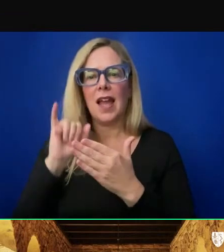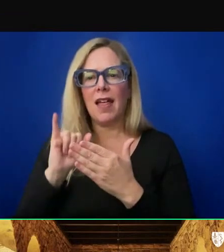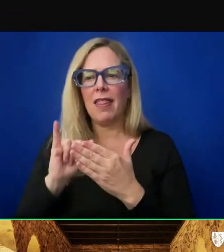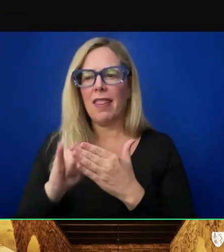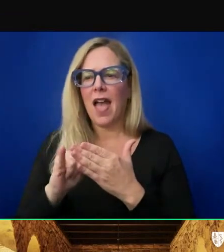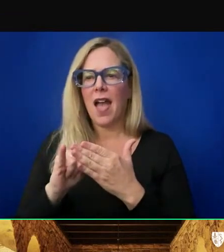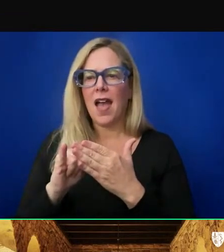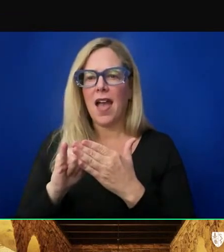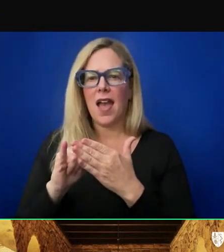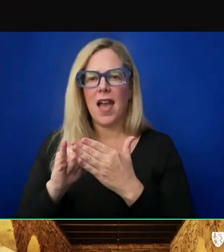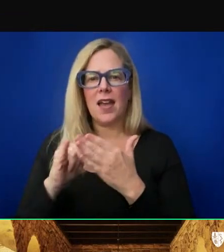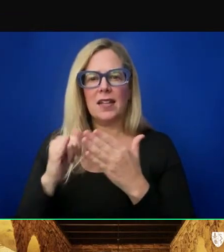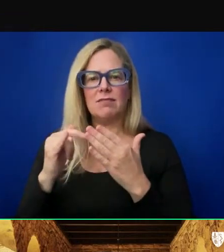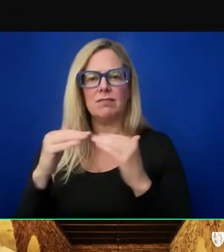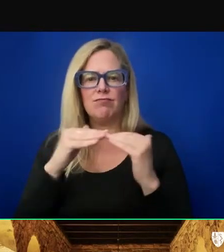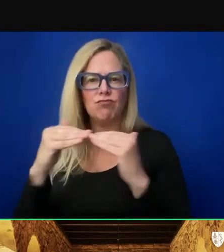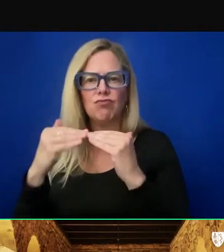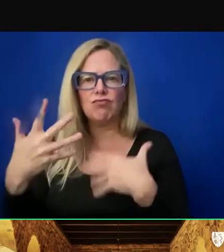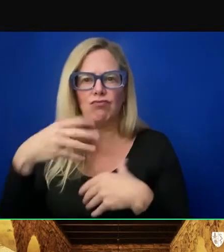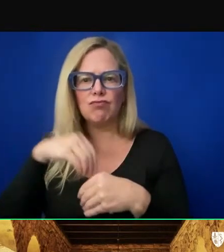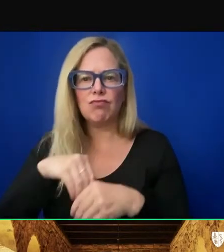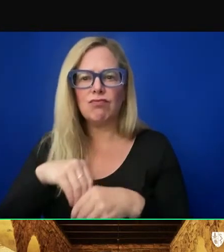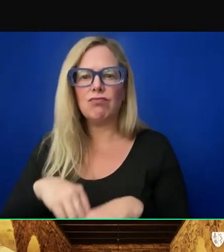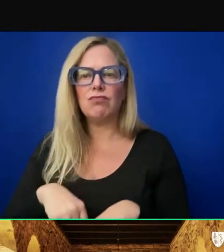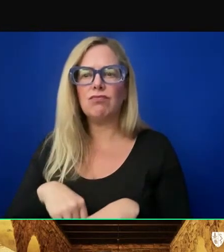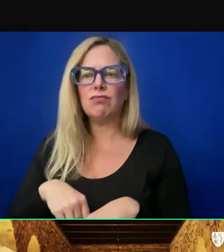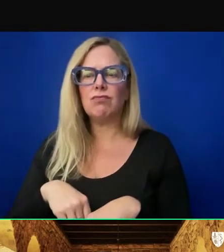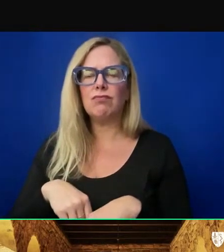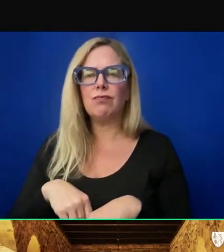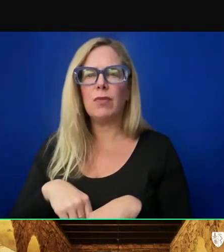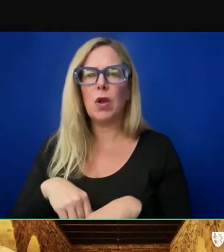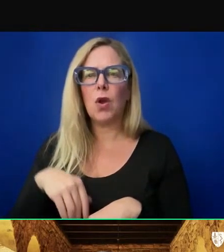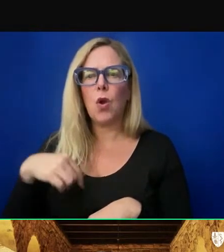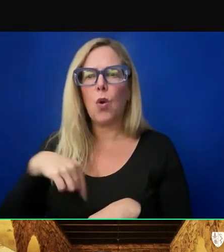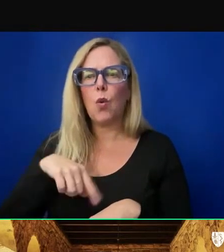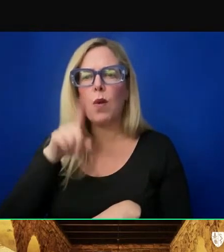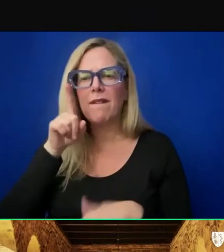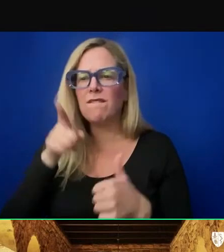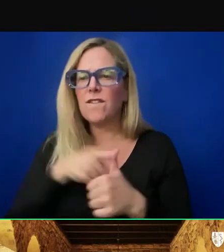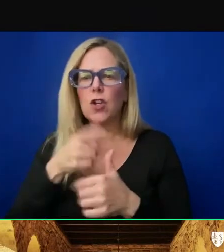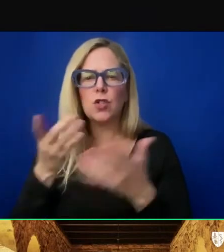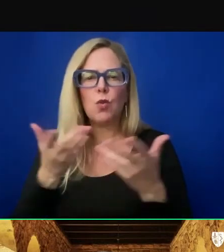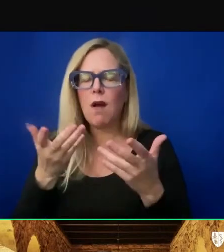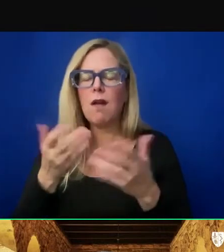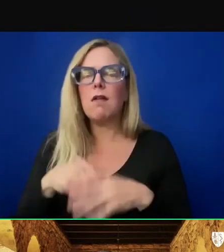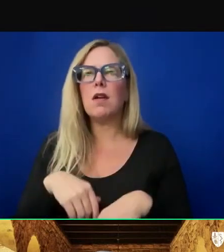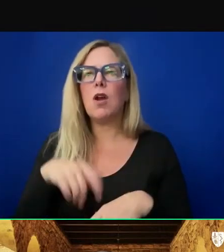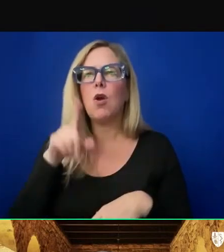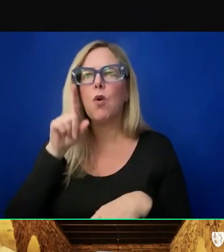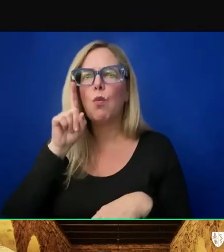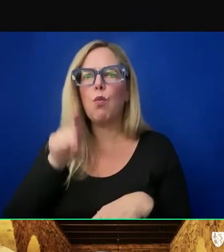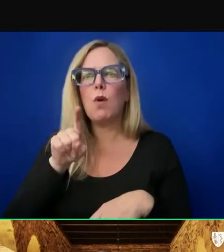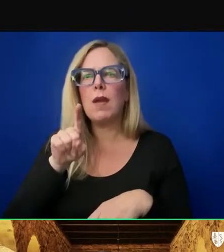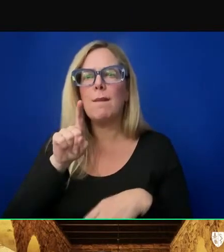are used for designing solutions, we must first rebalance power to address health inequities.